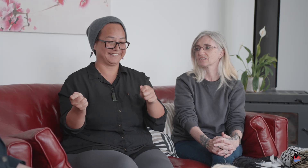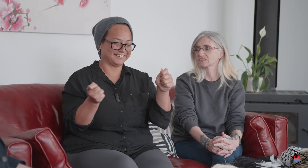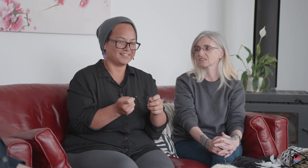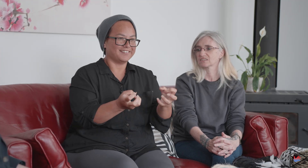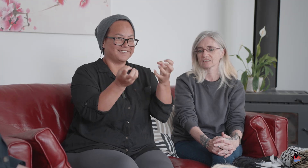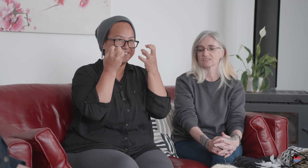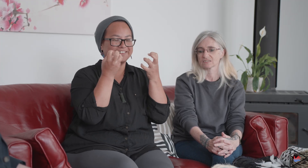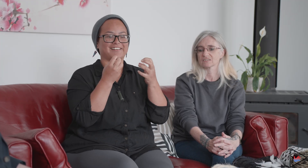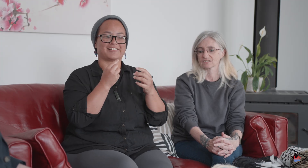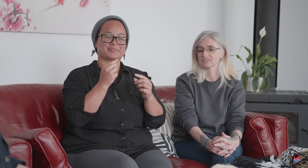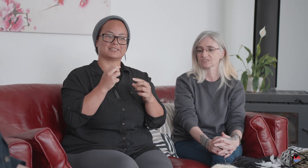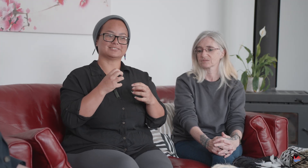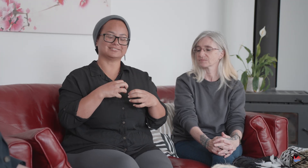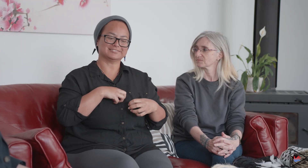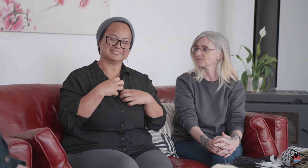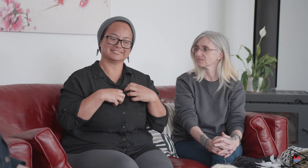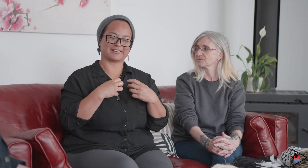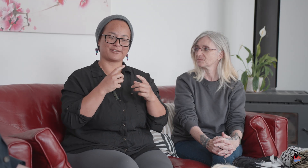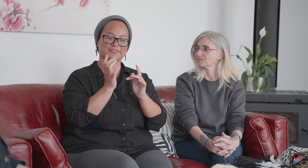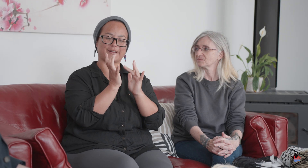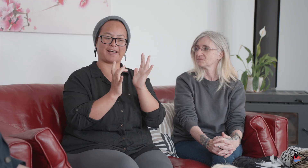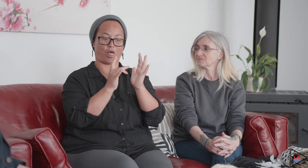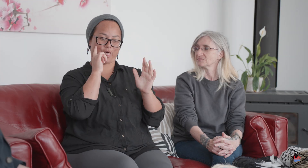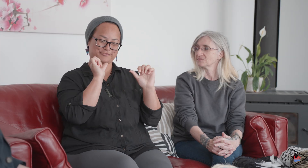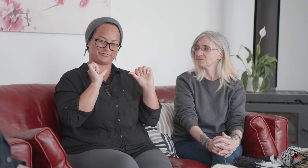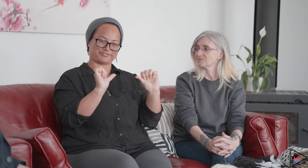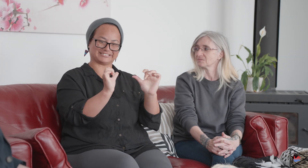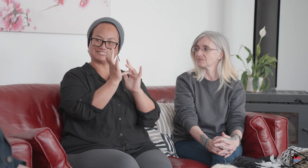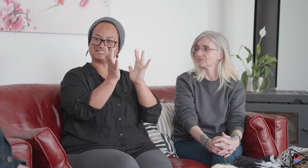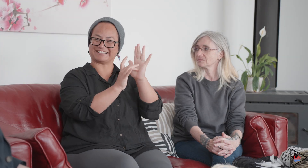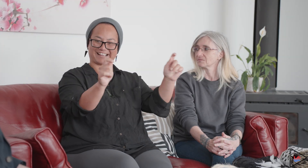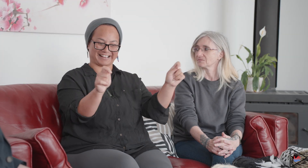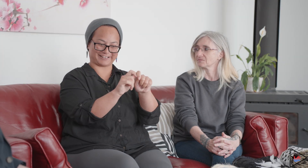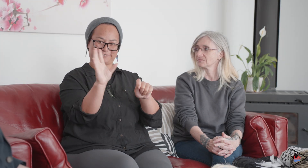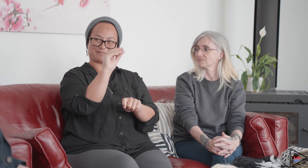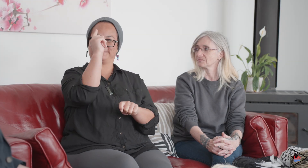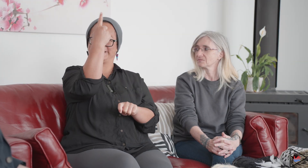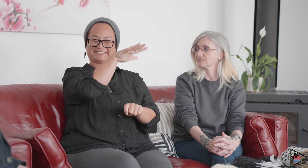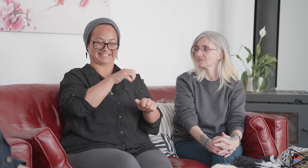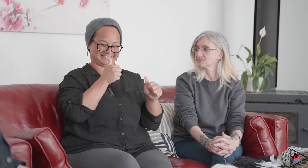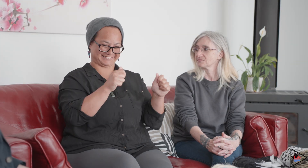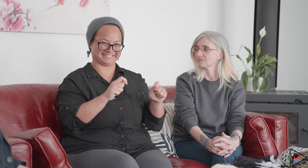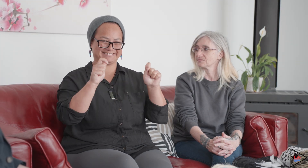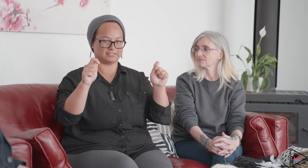go back and scrape some more harakeke, get some more fibres. So when you think you've got the right